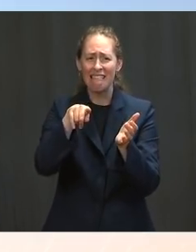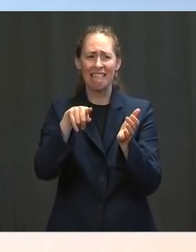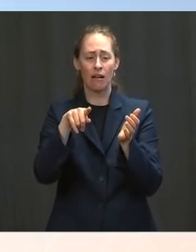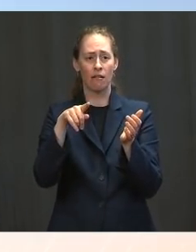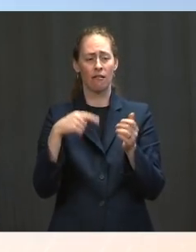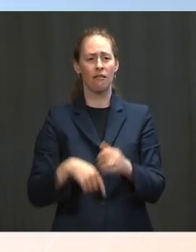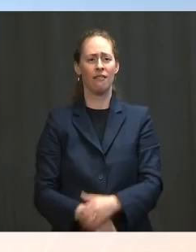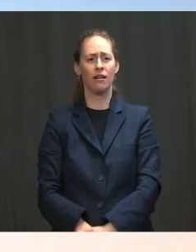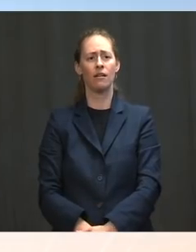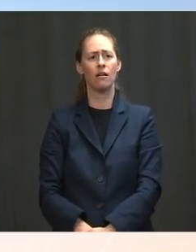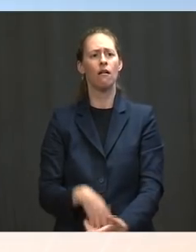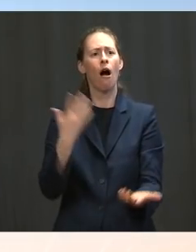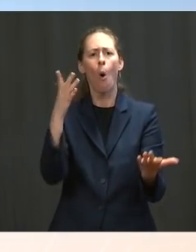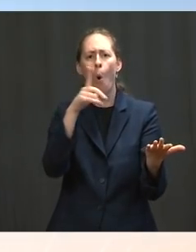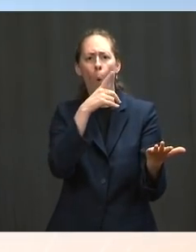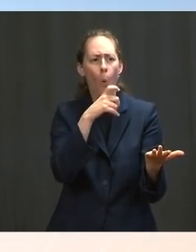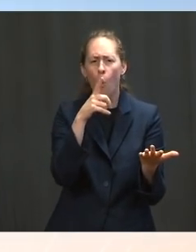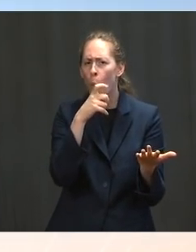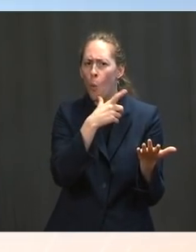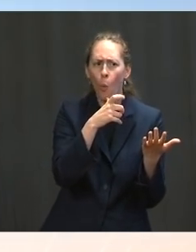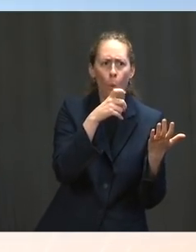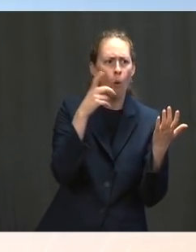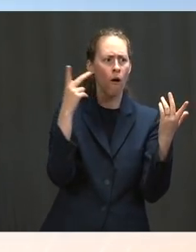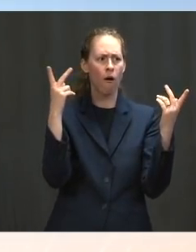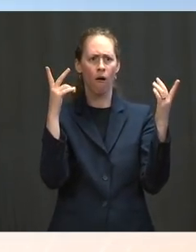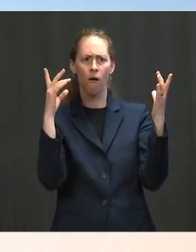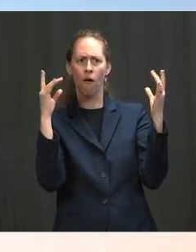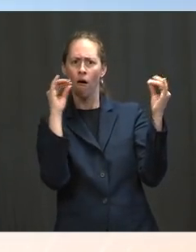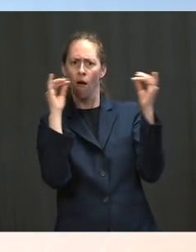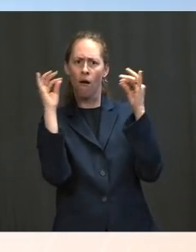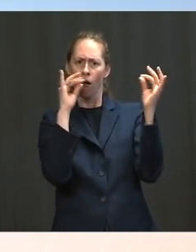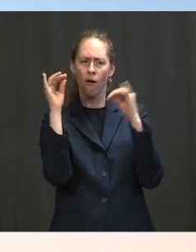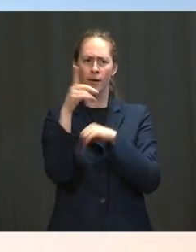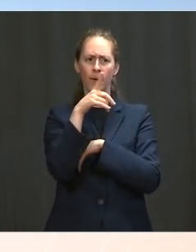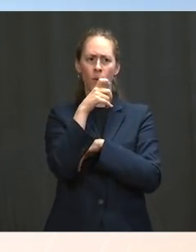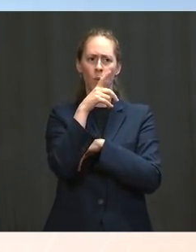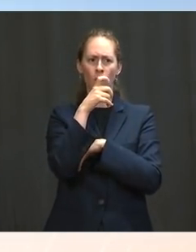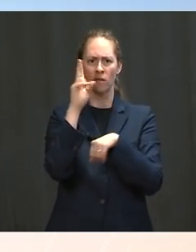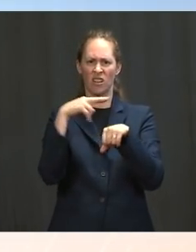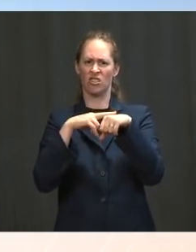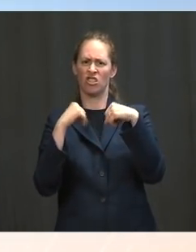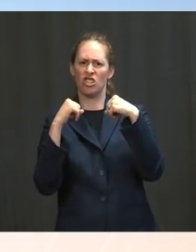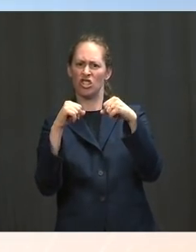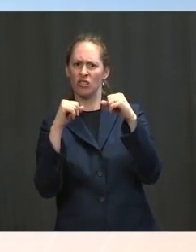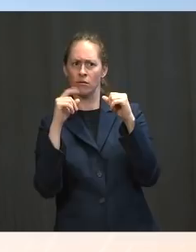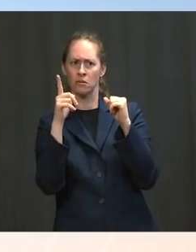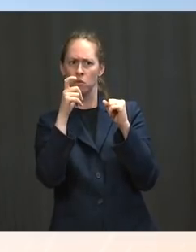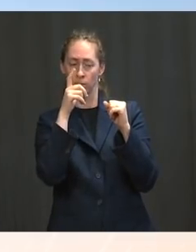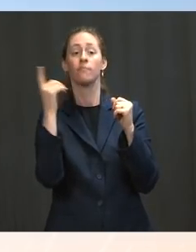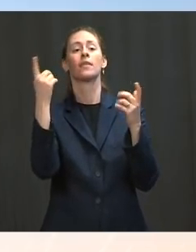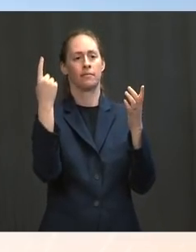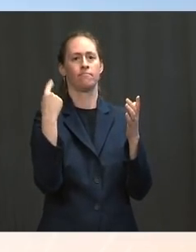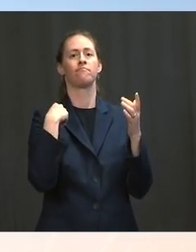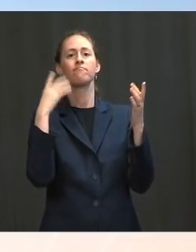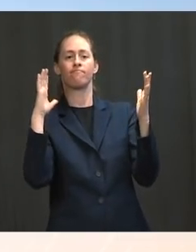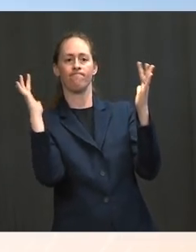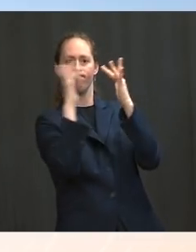Ms. Psaki: A high level of our national security team has been in touch with a high level of Russian officials. On your second question -- repeat it again now.